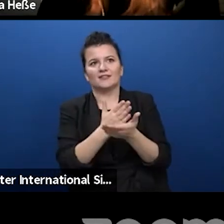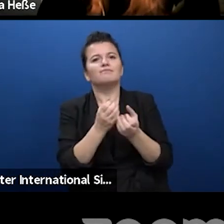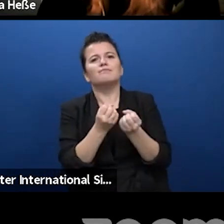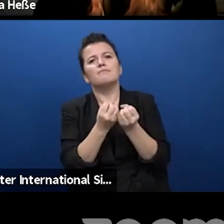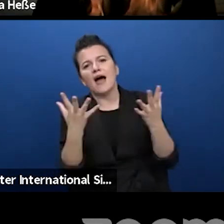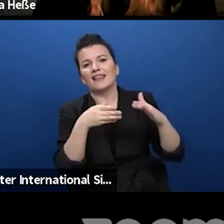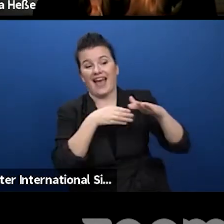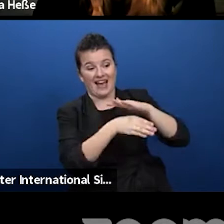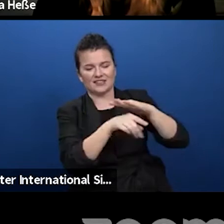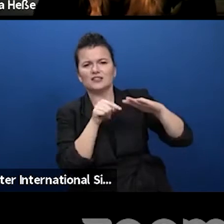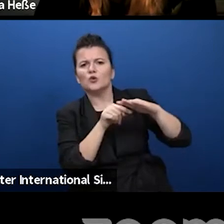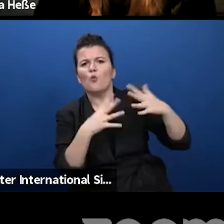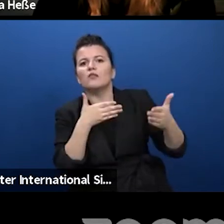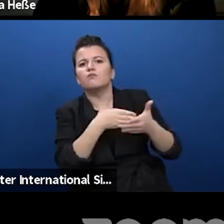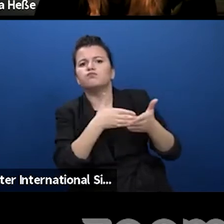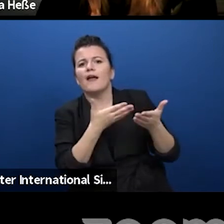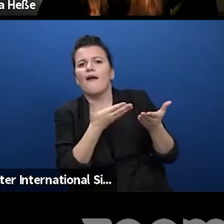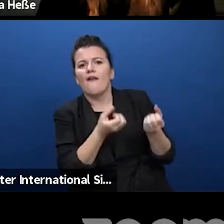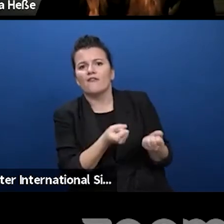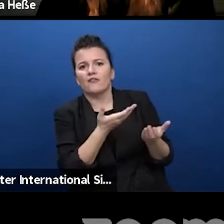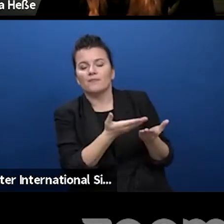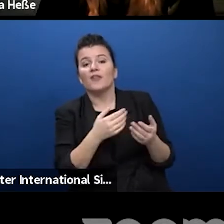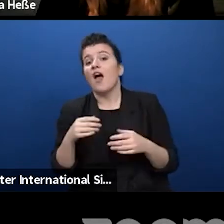Iwas approached by an actress to talk to me about domestic violence you know because she said that